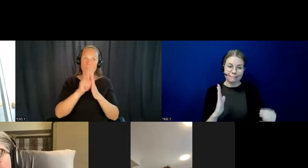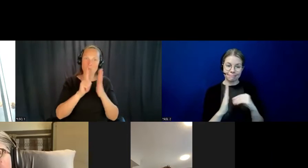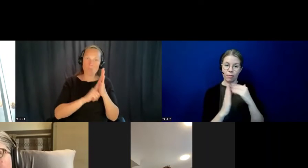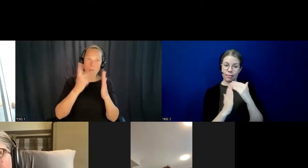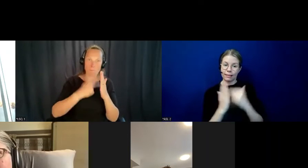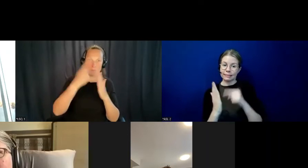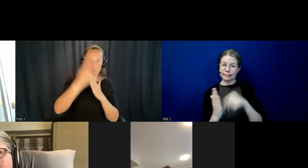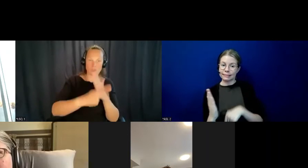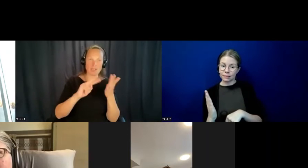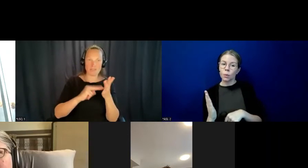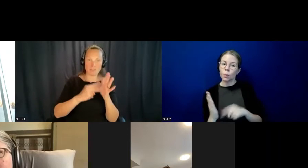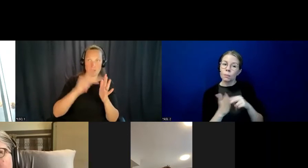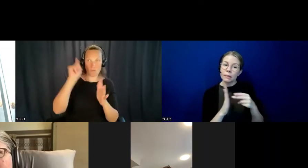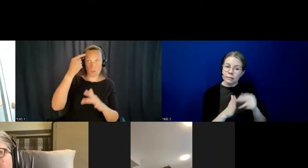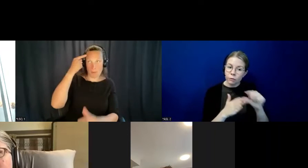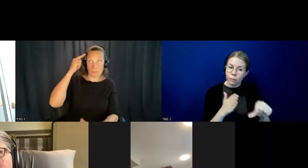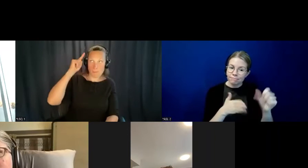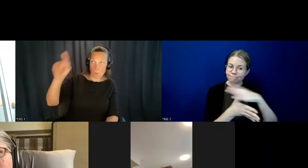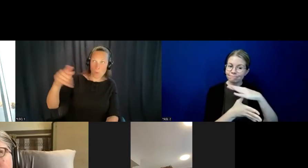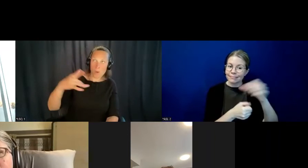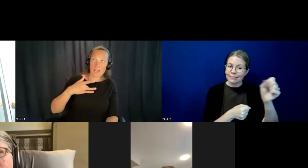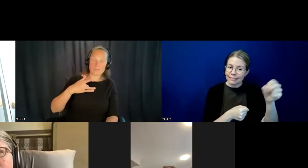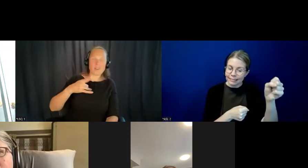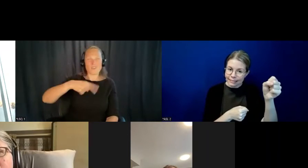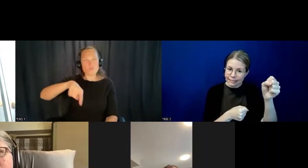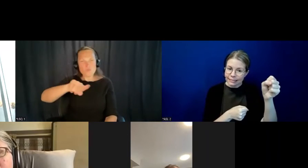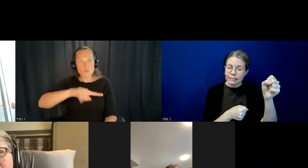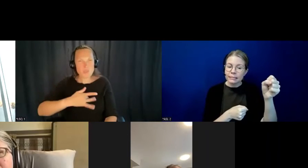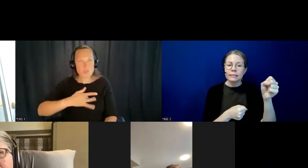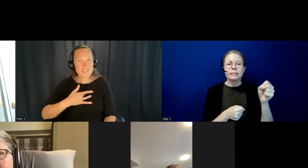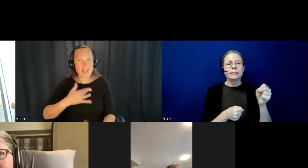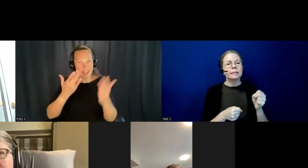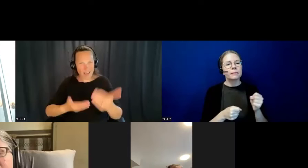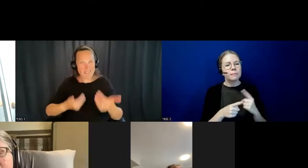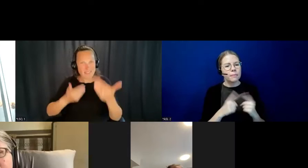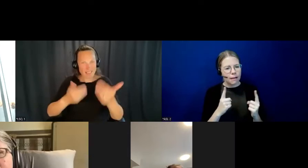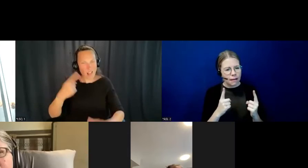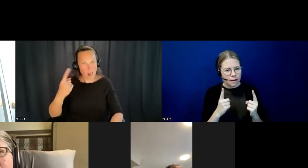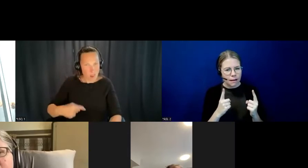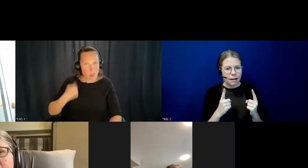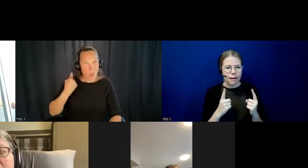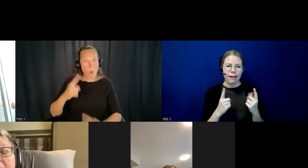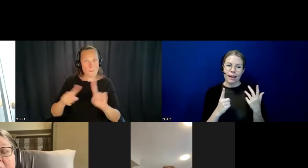LONG WAIT FOR IT TO COME BACK, I WOULD SAY THAT'S STILL ENCOURAGING THAT IT'S HERE NOW. >> Michelle